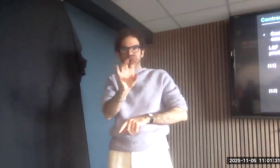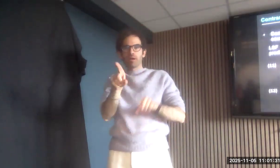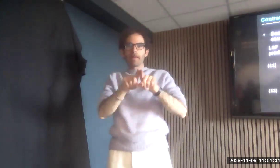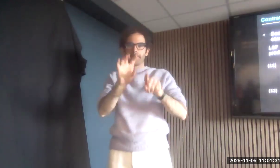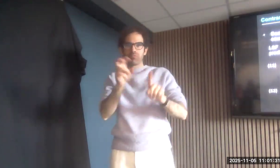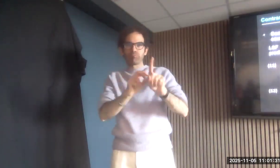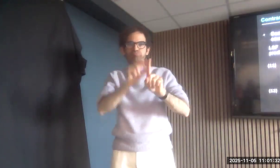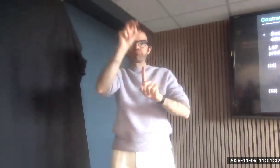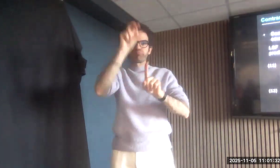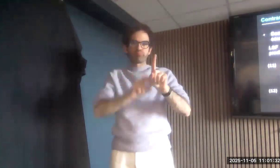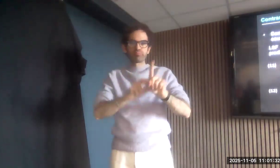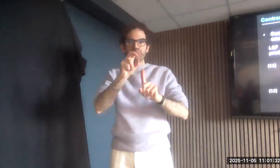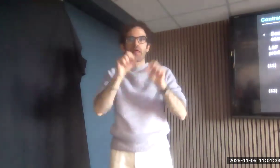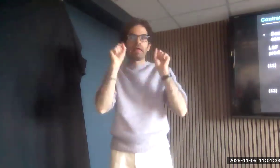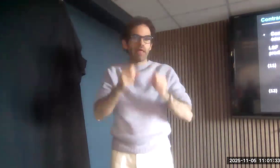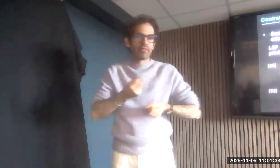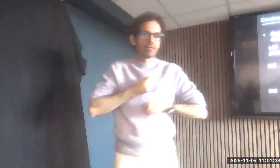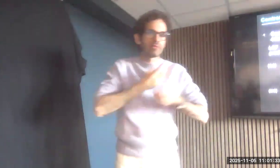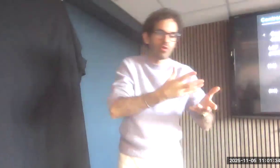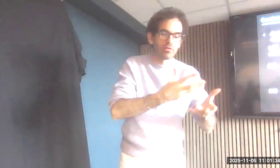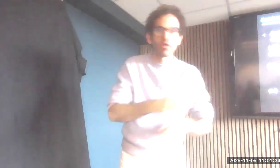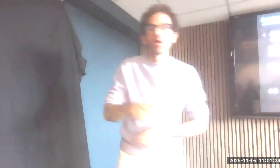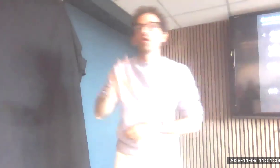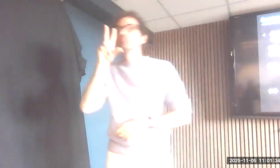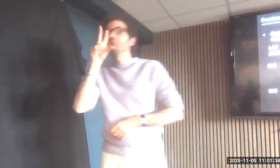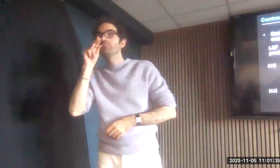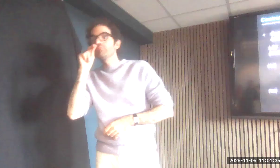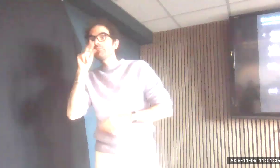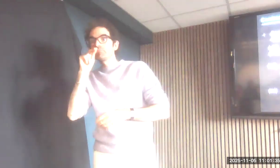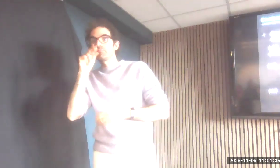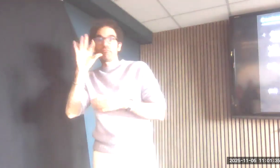So we can also talk about how DONNER, the GIVE causative,